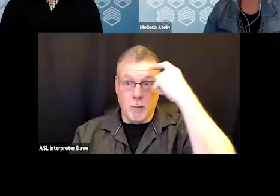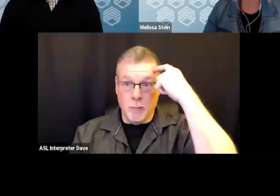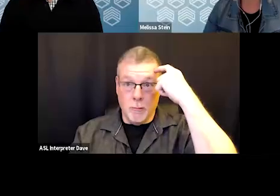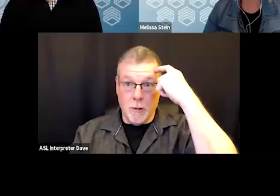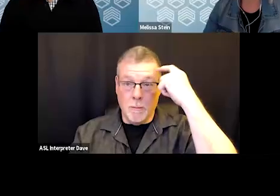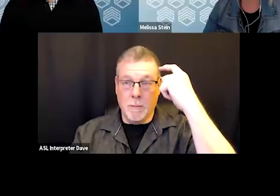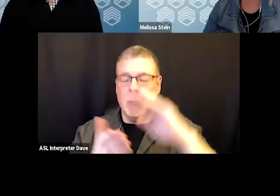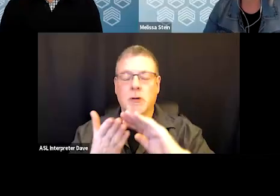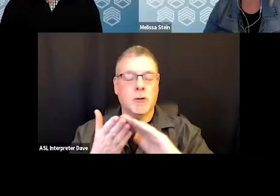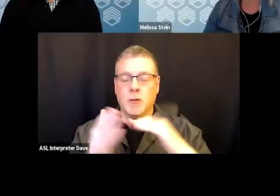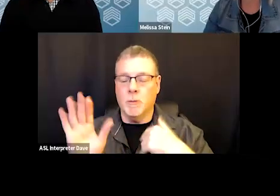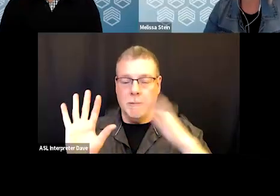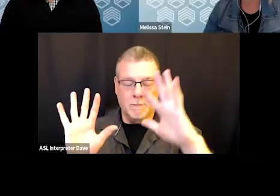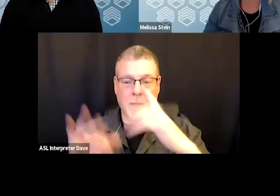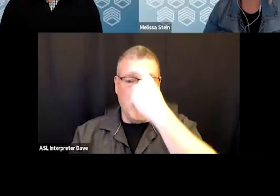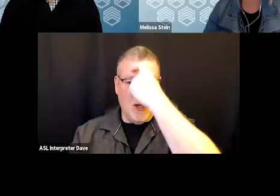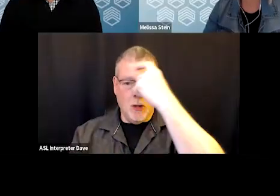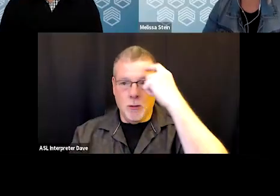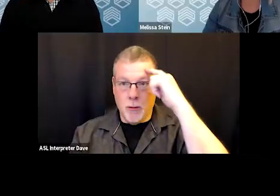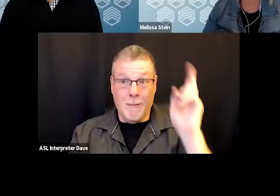excuse me, for a trauma historied population,